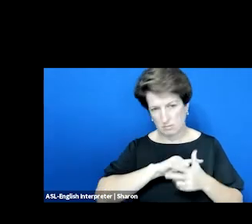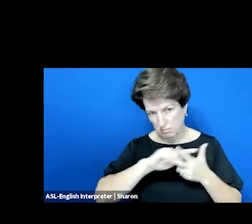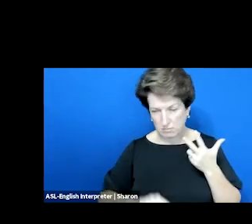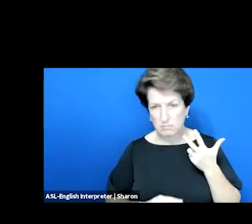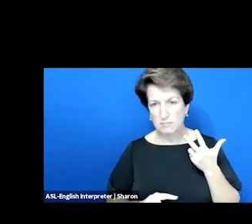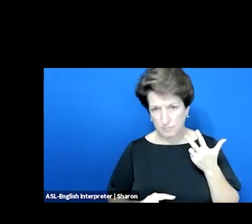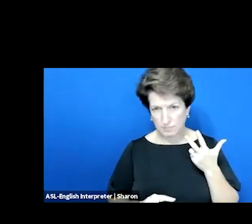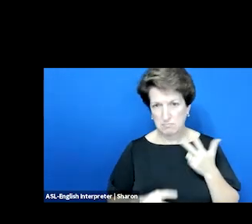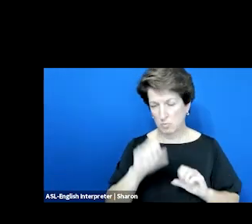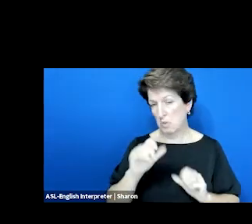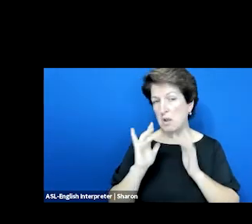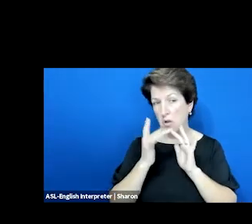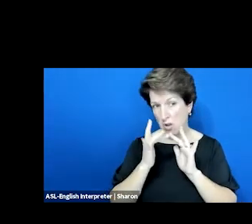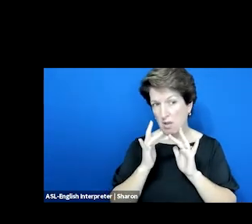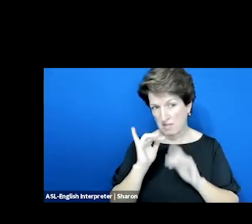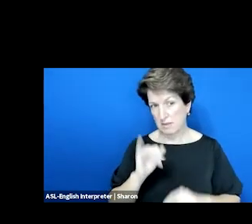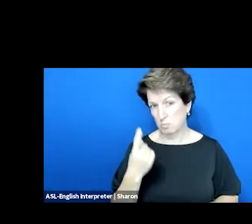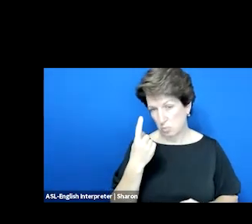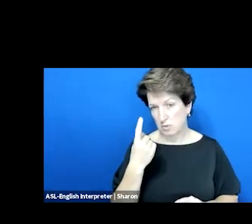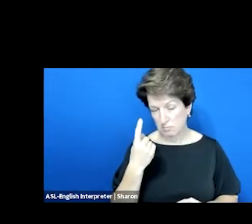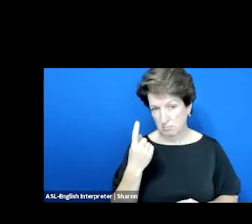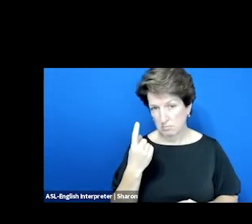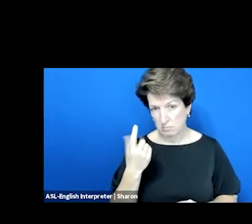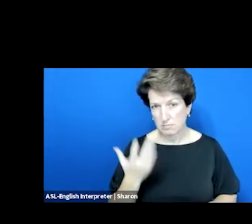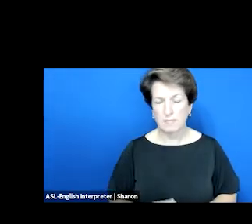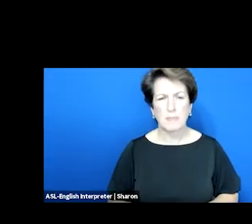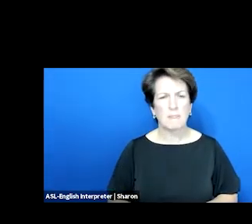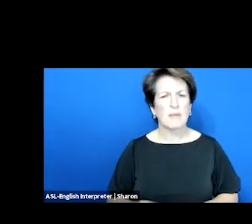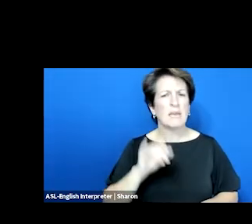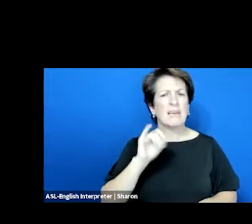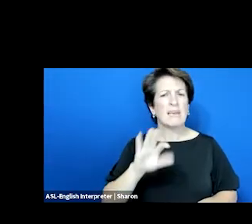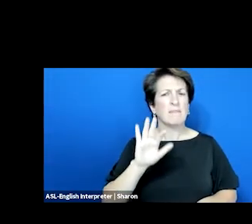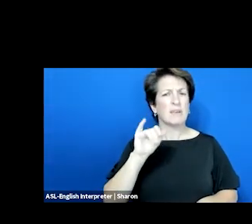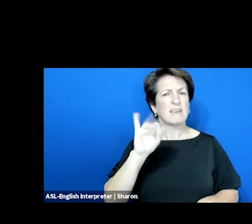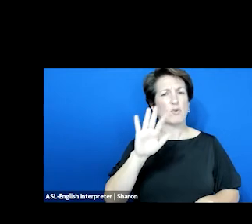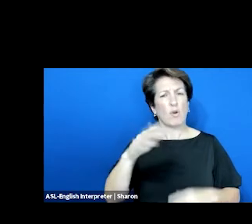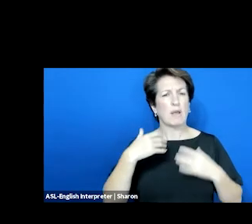vaccine certificate with your QR code, what you will